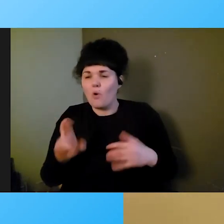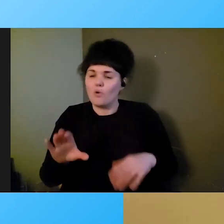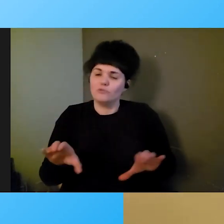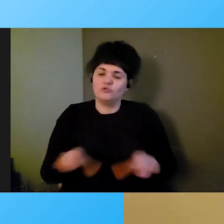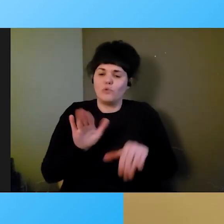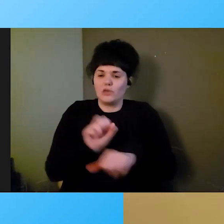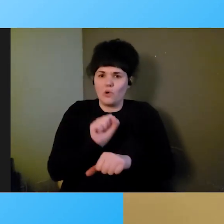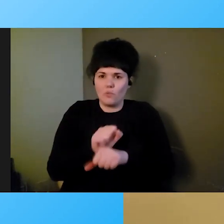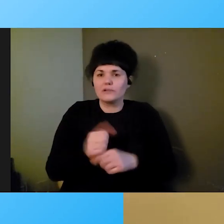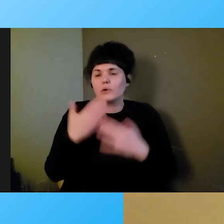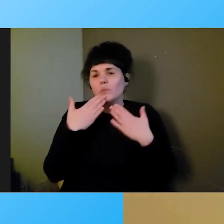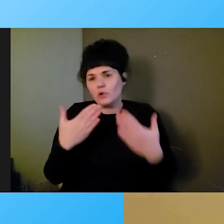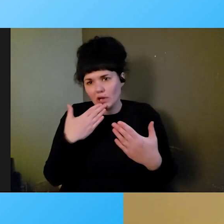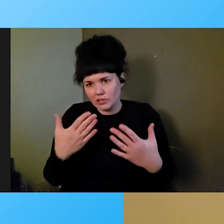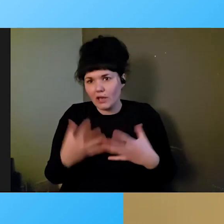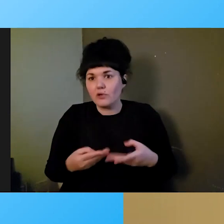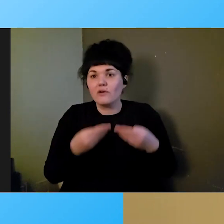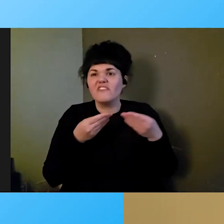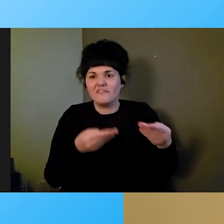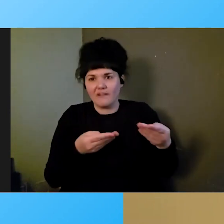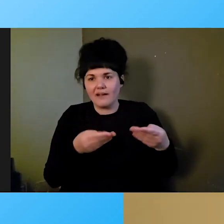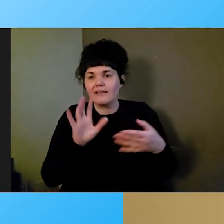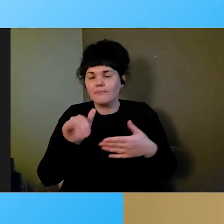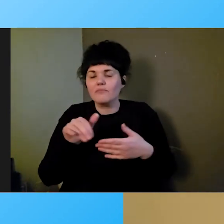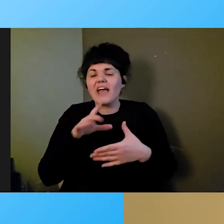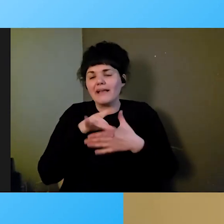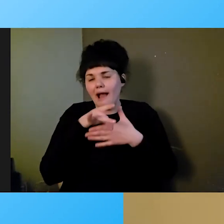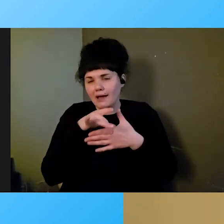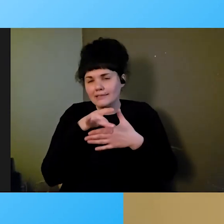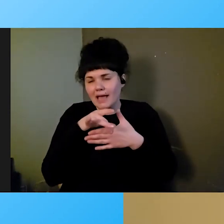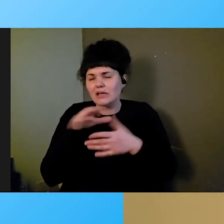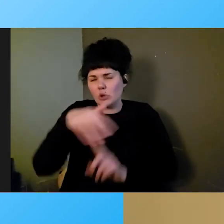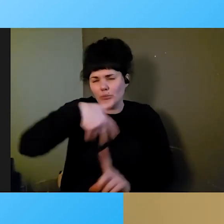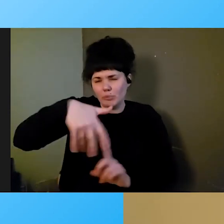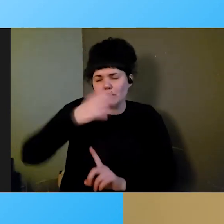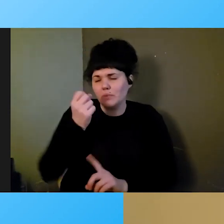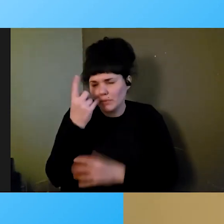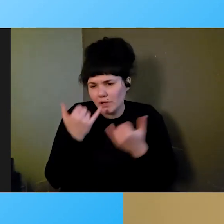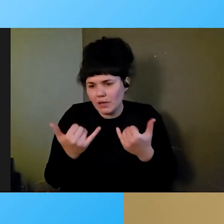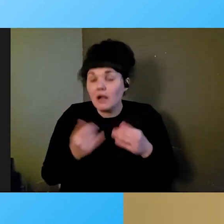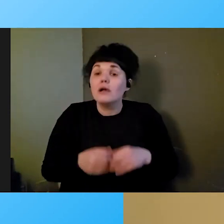I appreciate you providing that context. And, yes, still a long way to go on the international